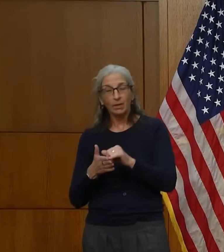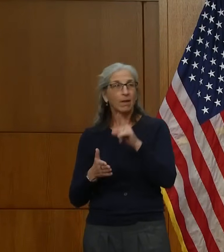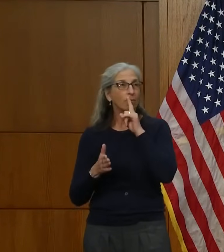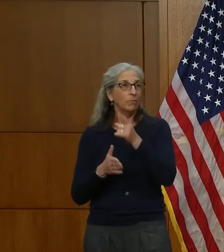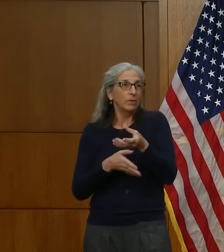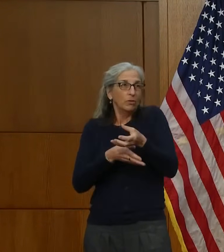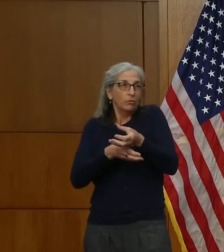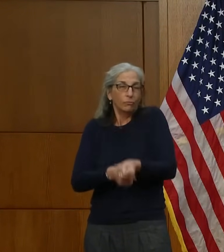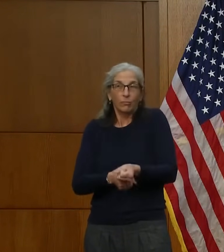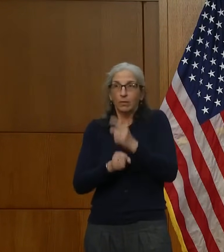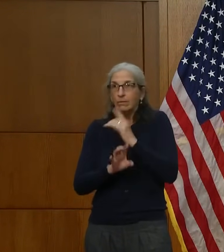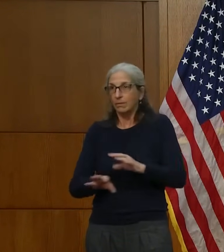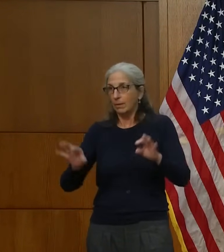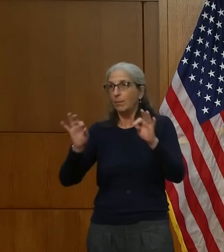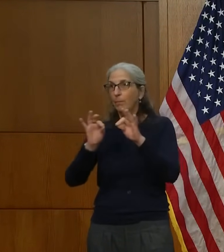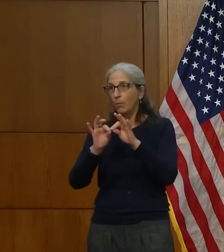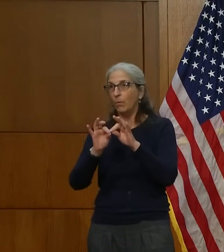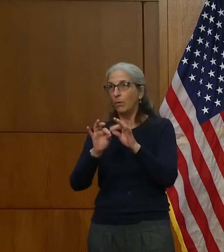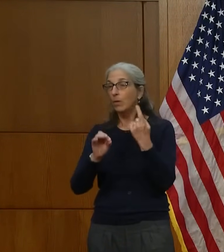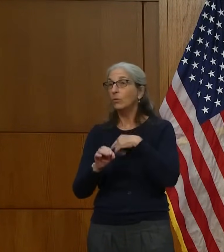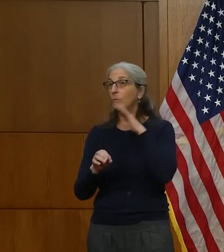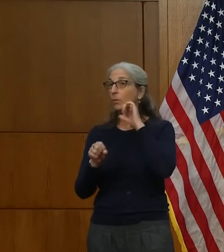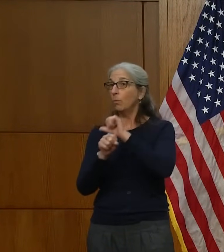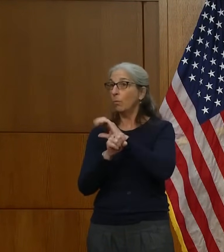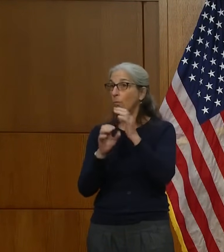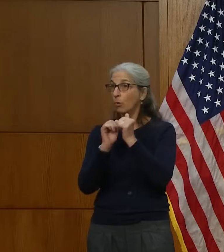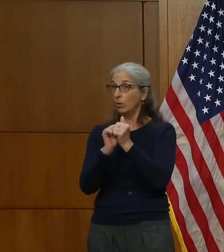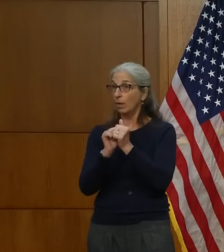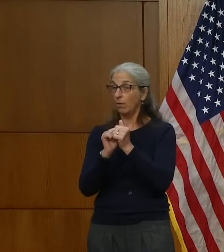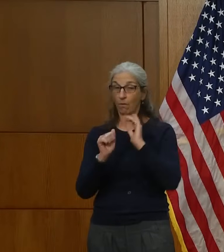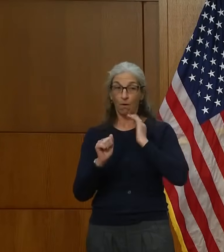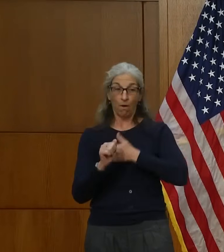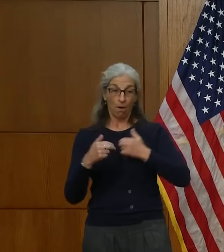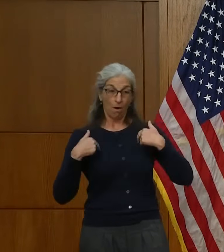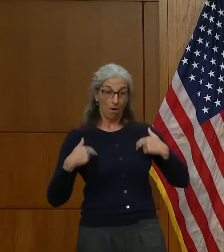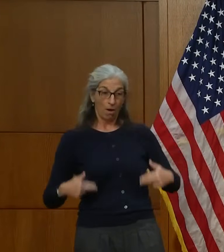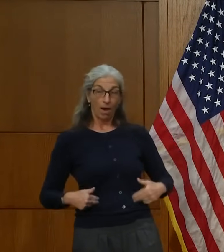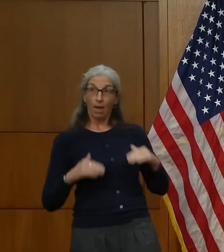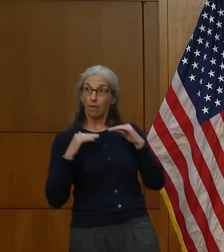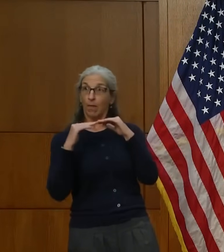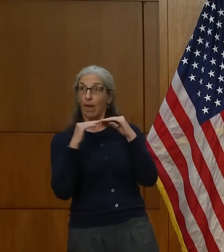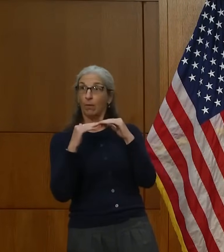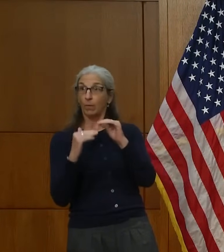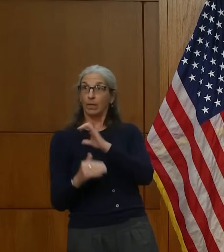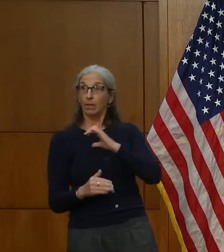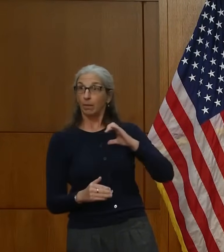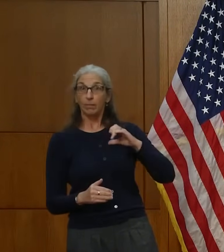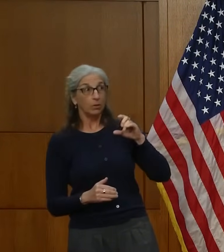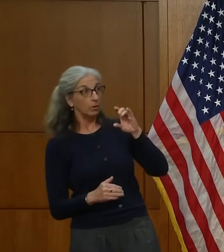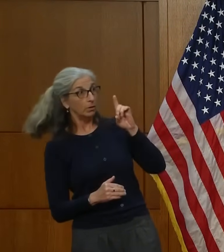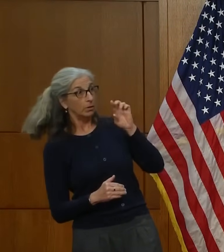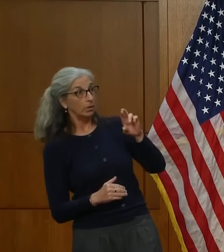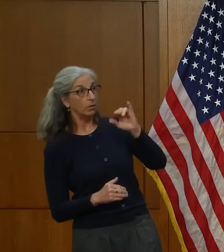YOUR POINT IS VALID AND IS WELL TAKEN AND. AND TRUST IS A BIG